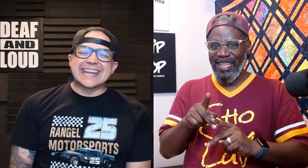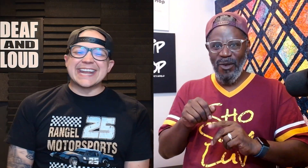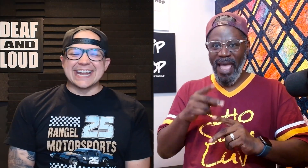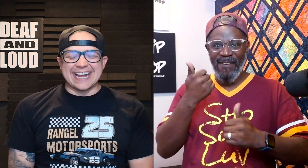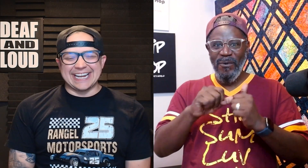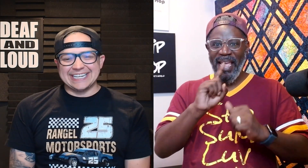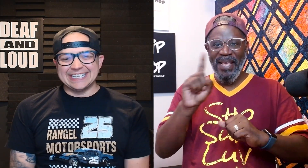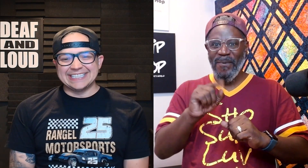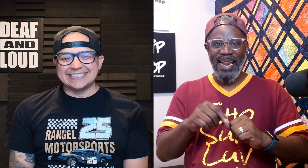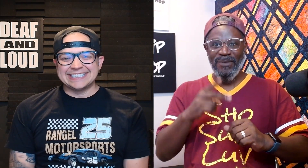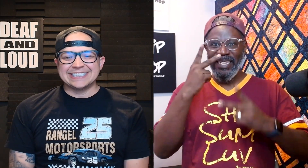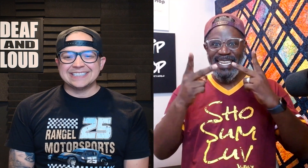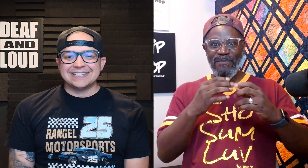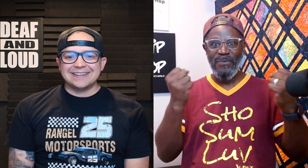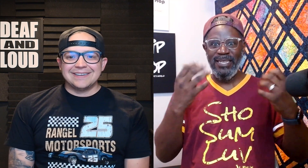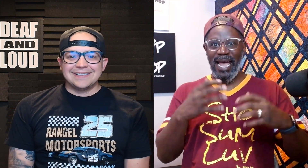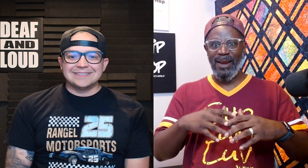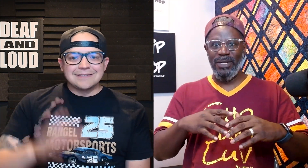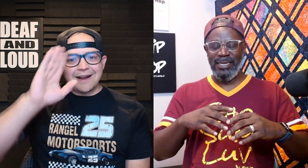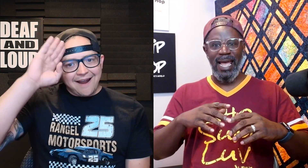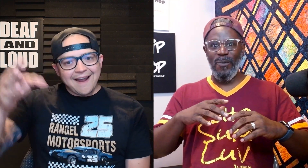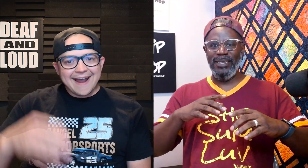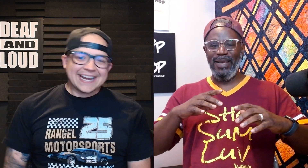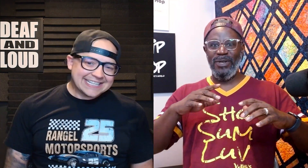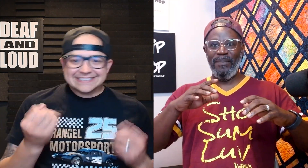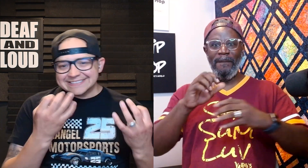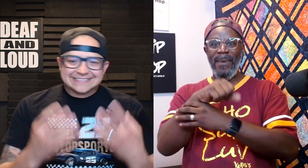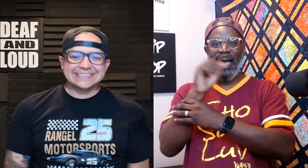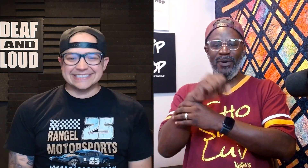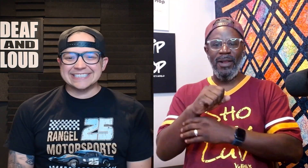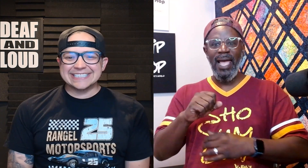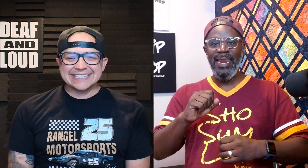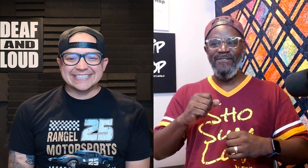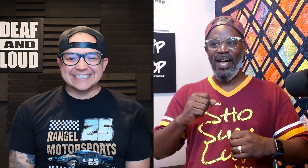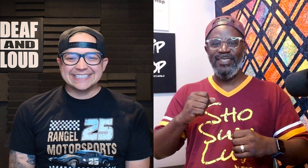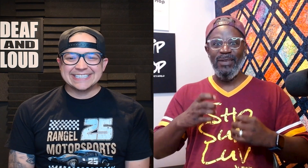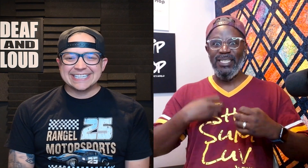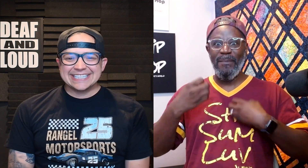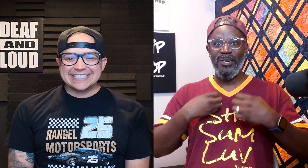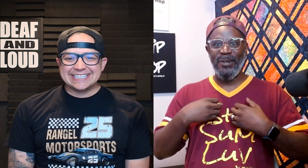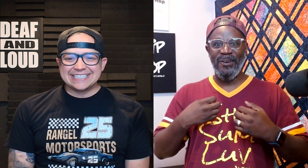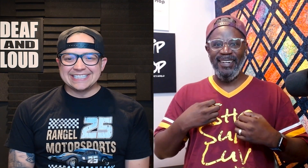So everywhere he went, he was seeing people sign. Signing hello and everything. - It was, yeah, it was mind-blowing. And he felt it, he was emotional.